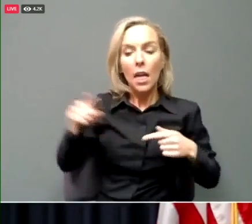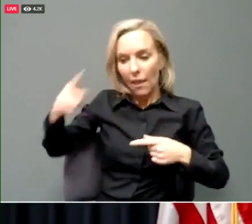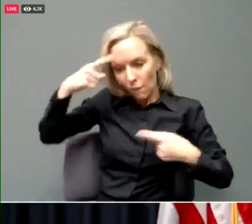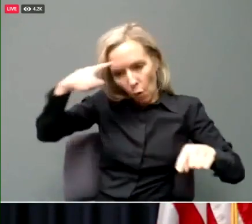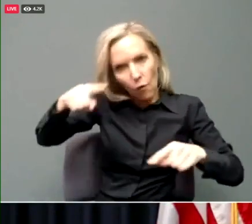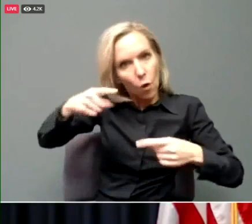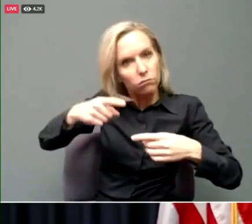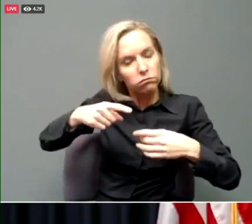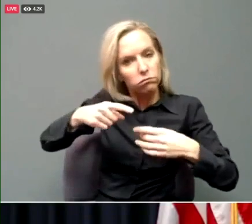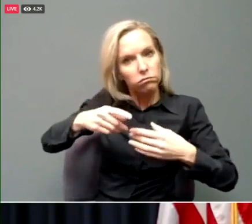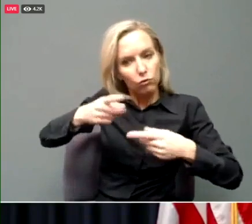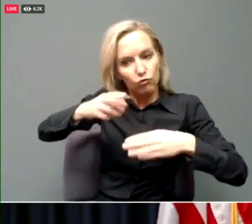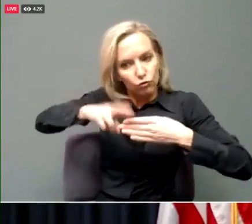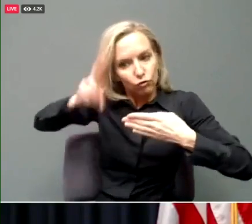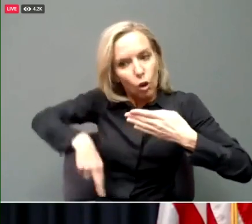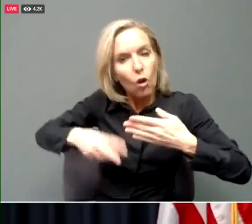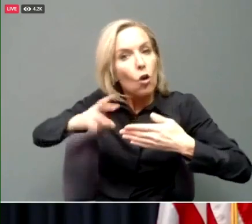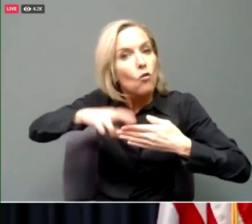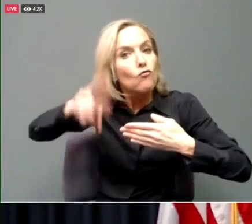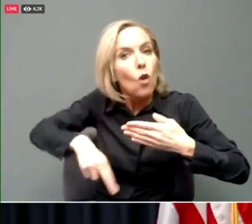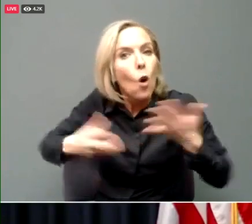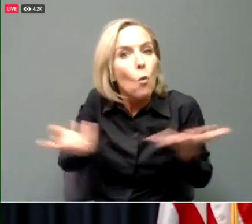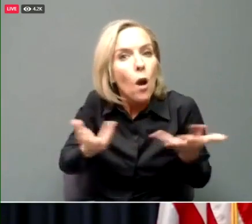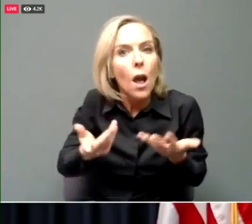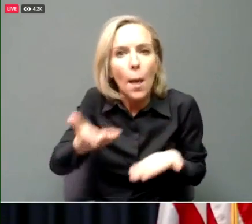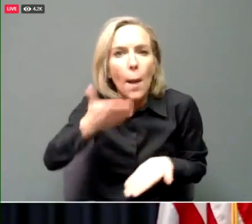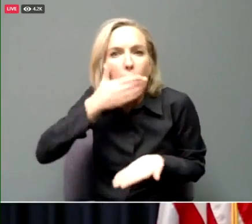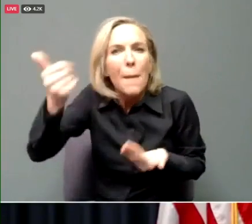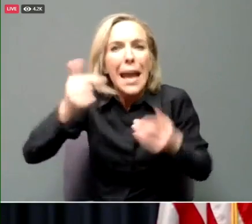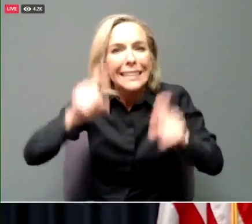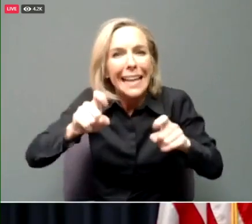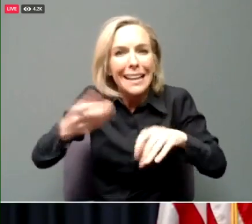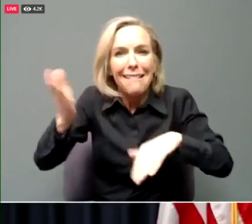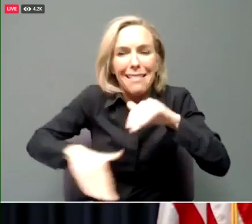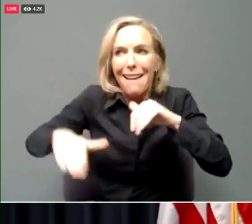that we've had some of the best testing in the nation earlier than many places.